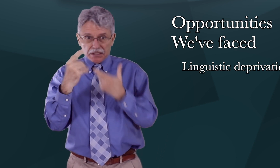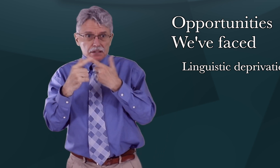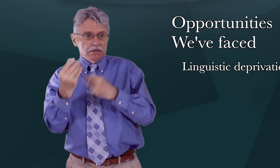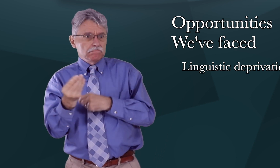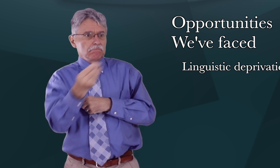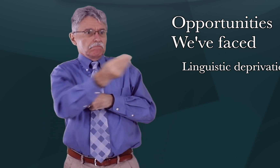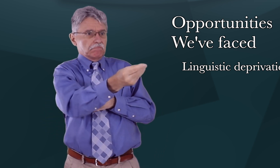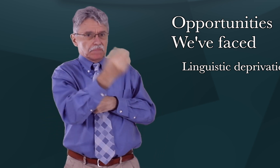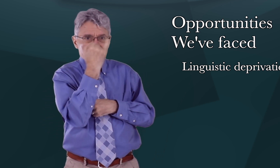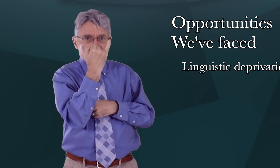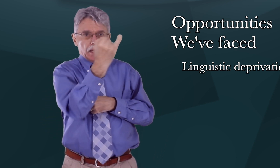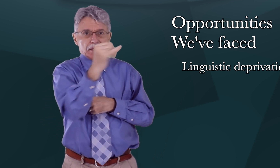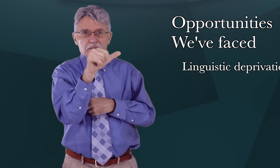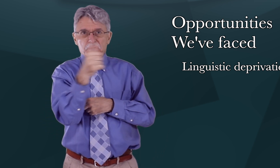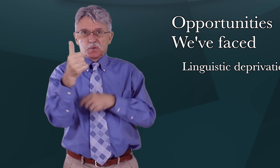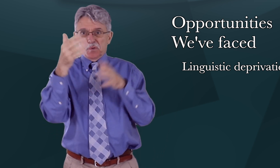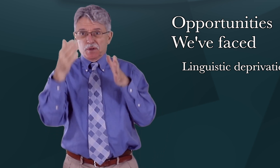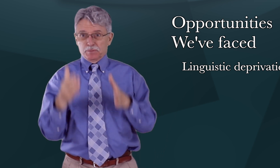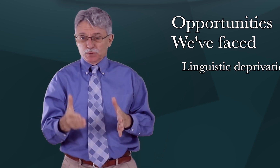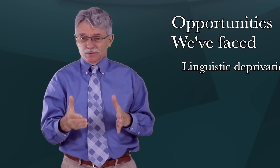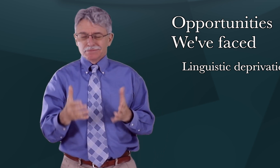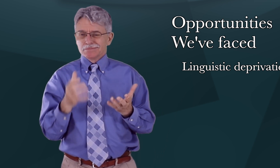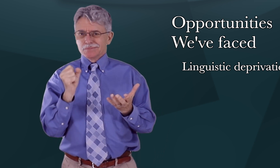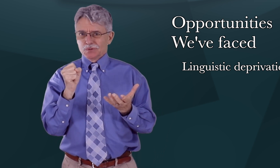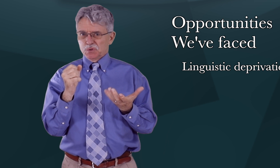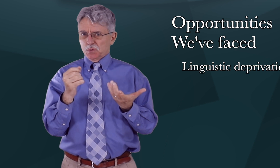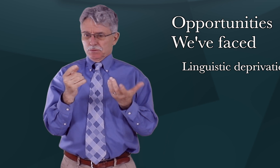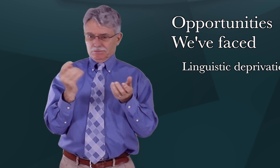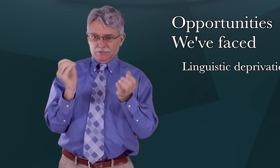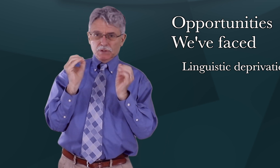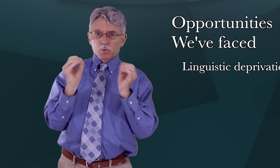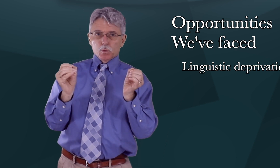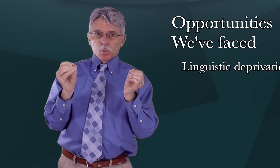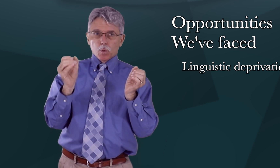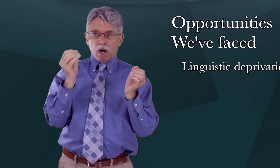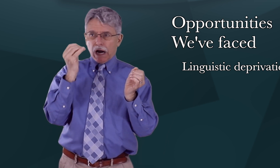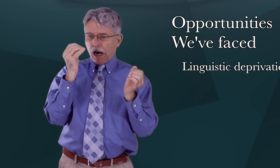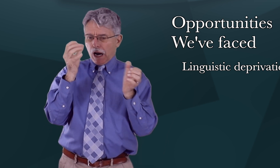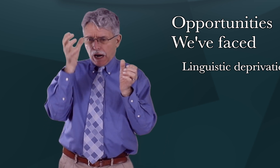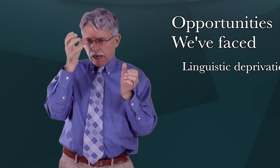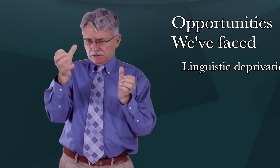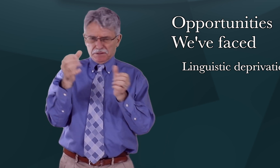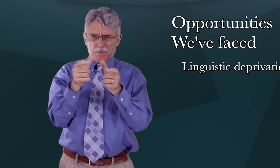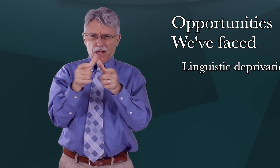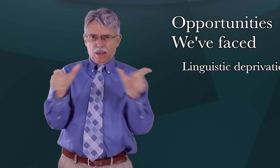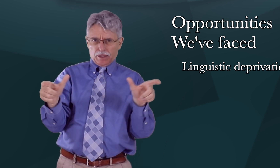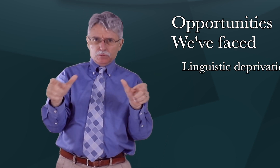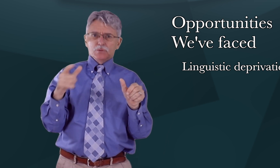She just didn't have the idea that you could take one thought from one person and give it to another person.